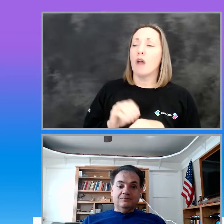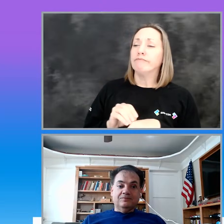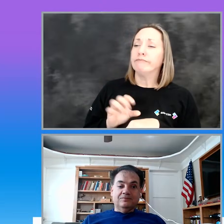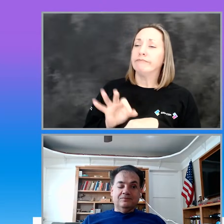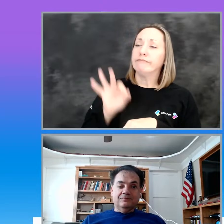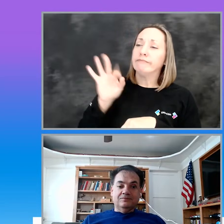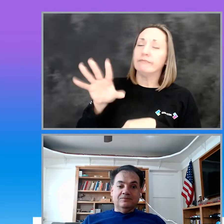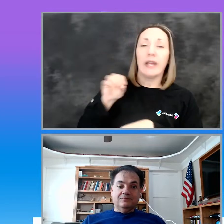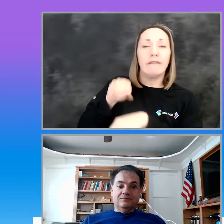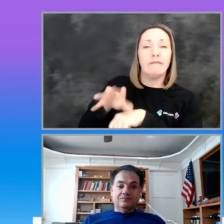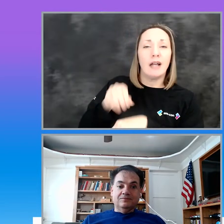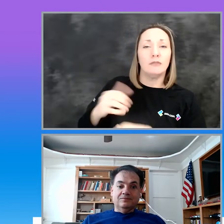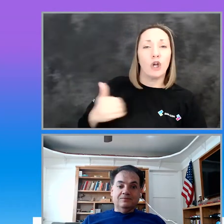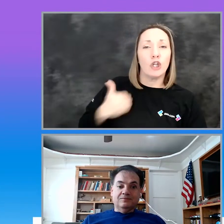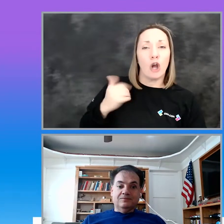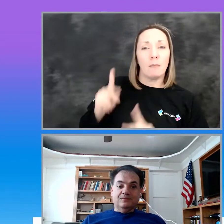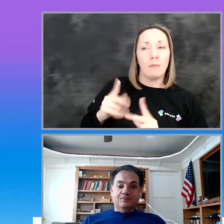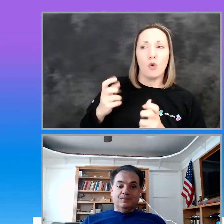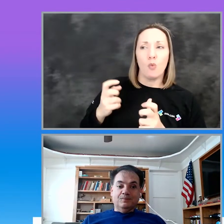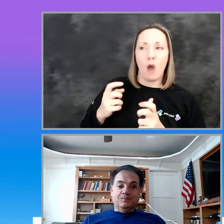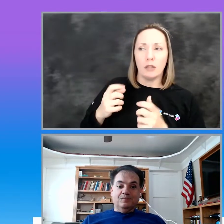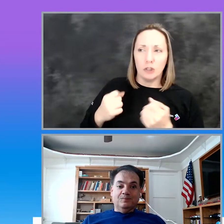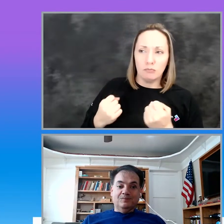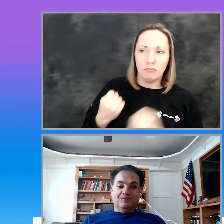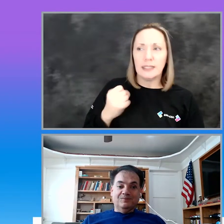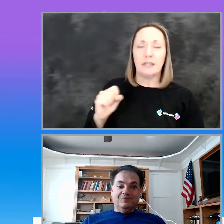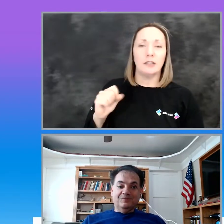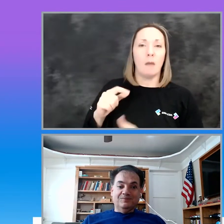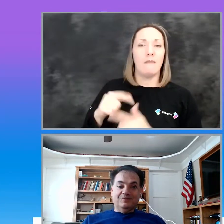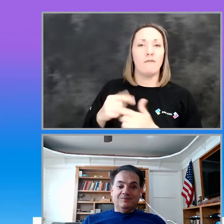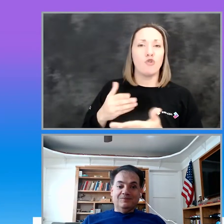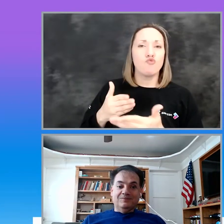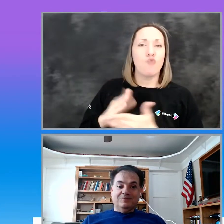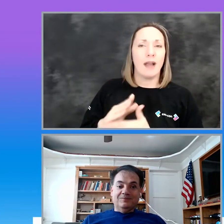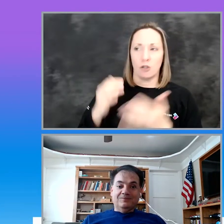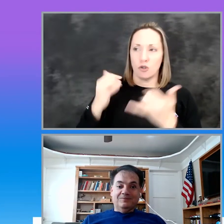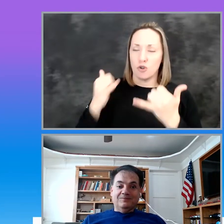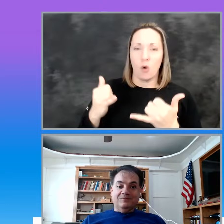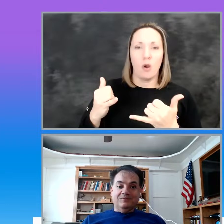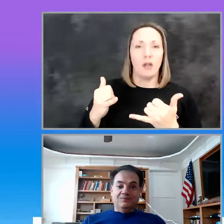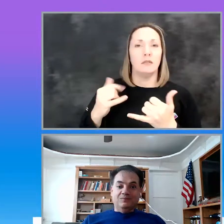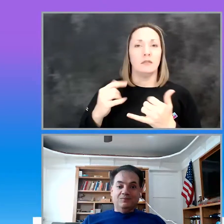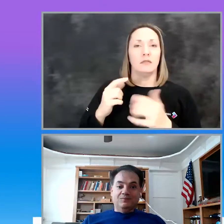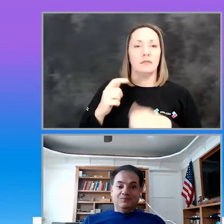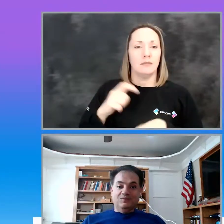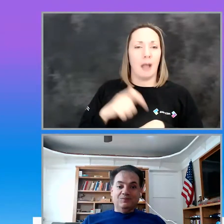people who want to stand up for rights in this current moment,